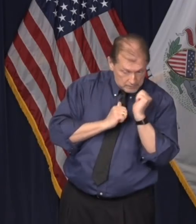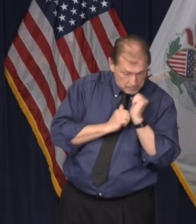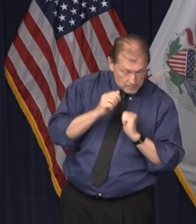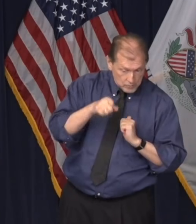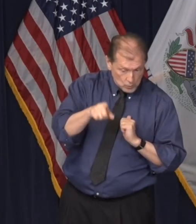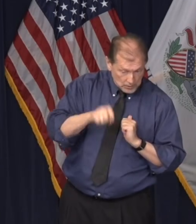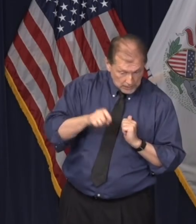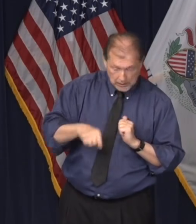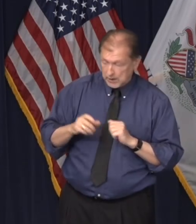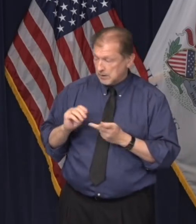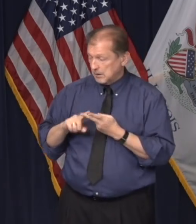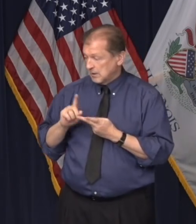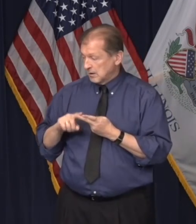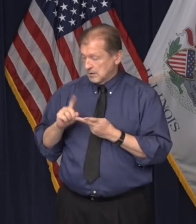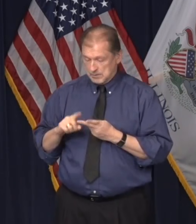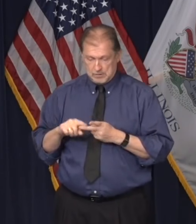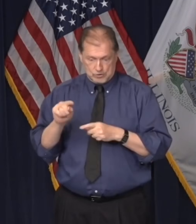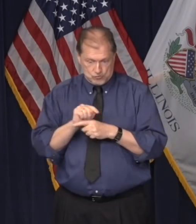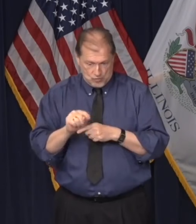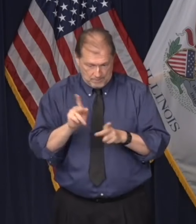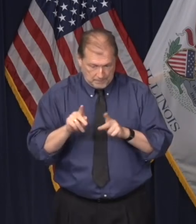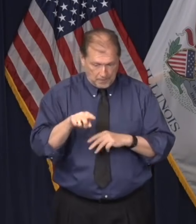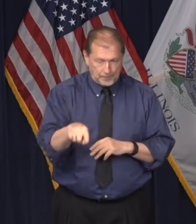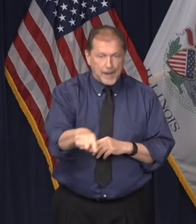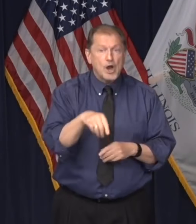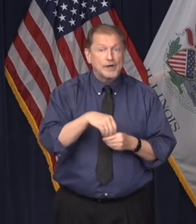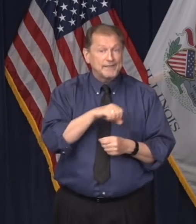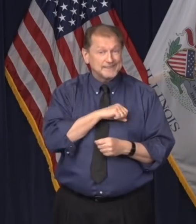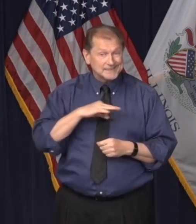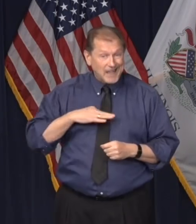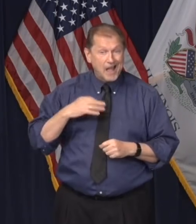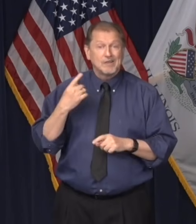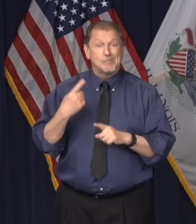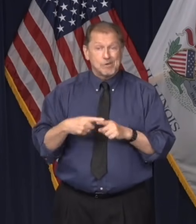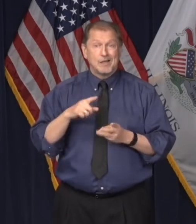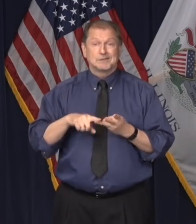THAT THERE'S PPE TO PROTECT THE PEOPLE IN THE FACILITY INCLUDING THE STAFF AS WELL AS ALL THE